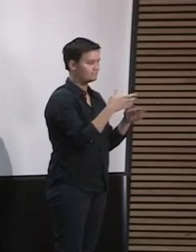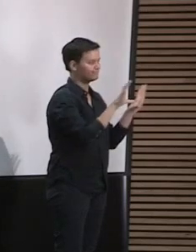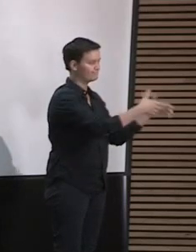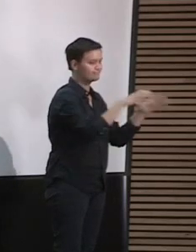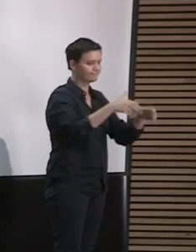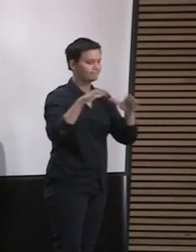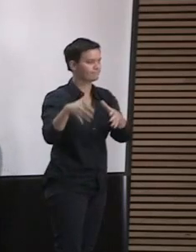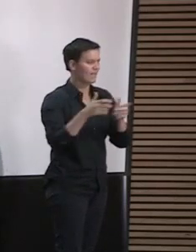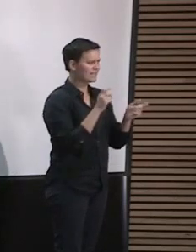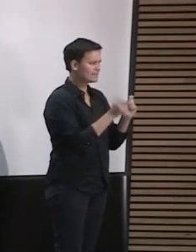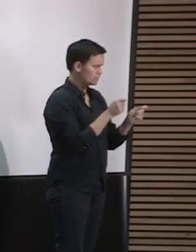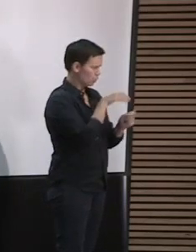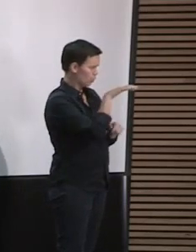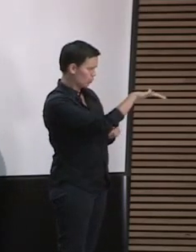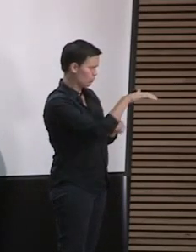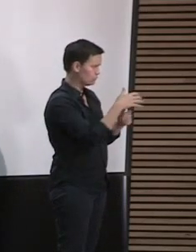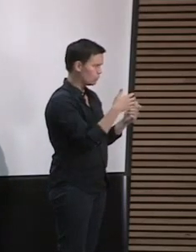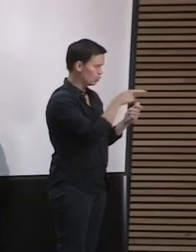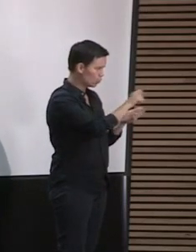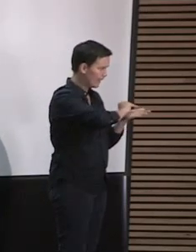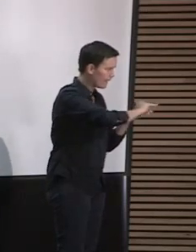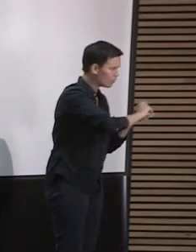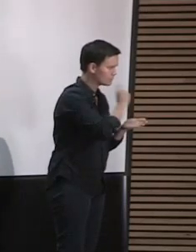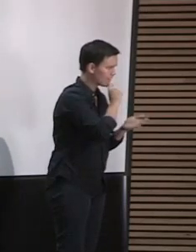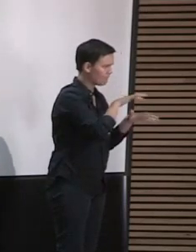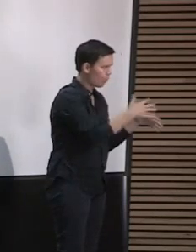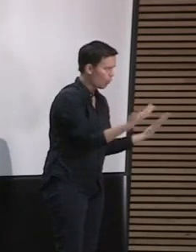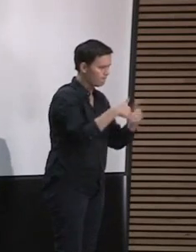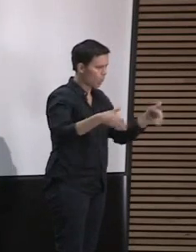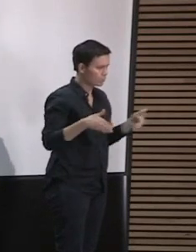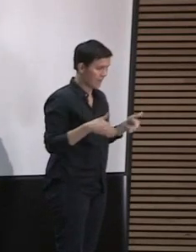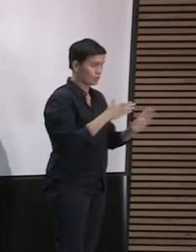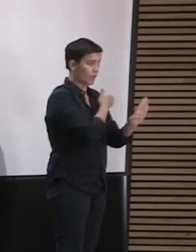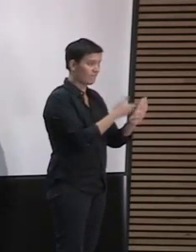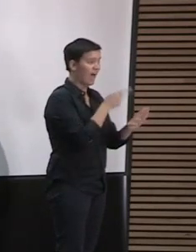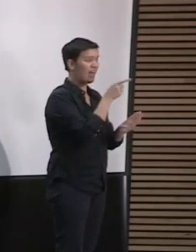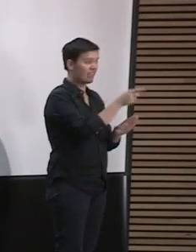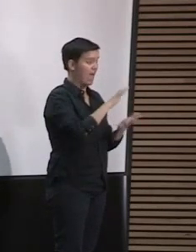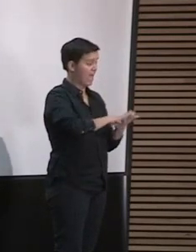the last week or two, it has had to be a manual process. To reporting from each facility,